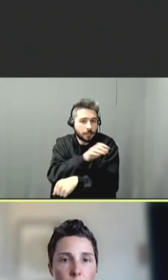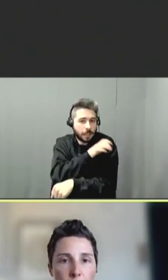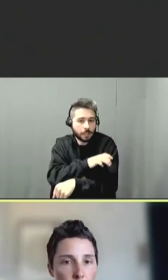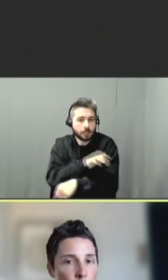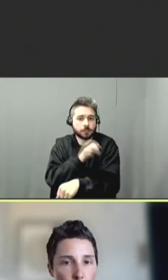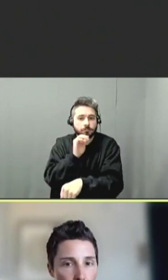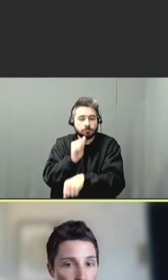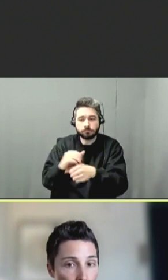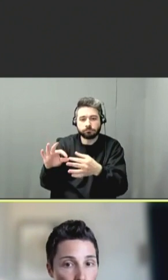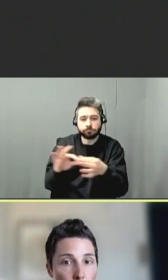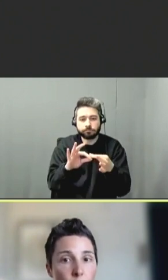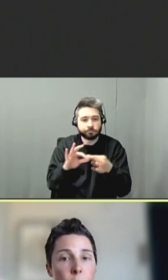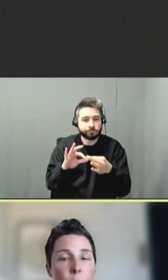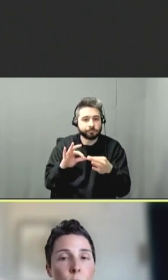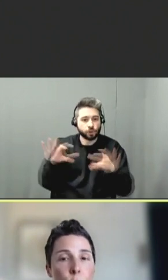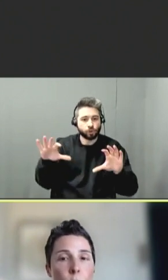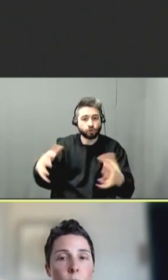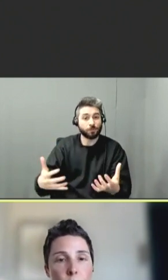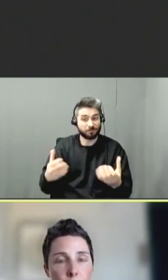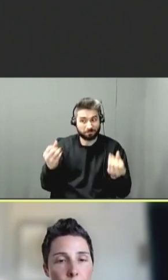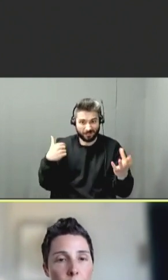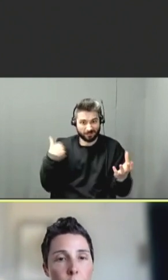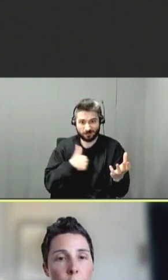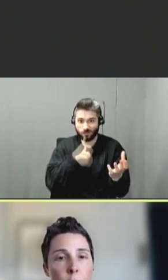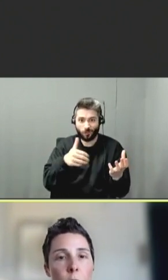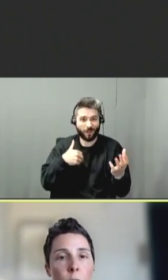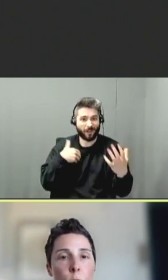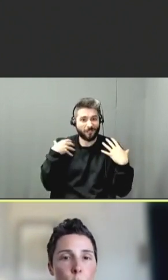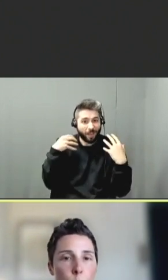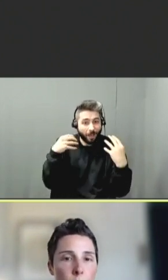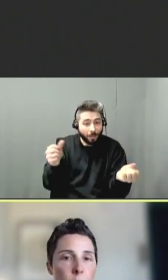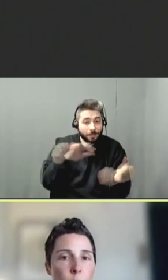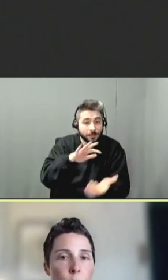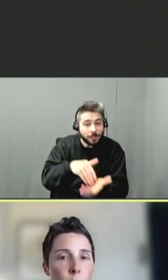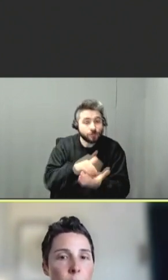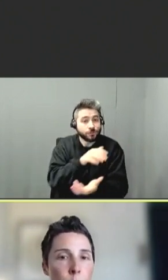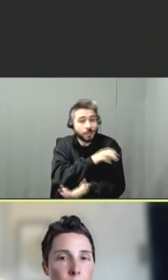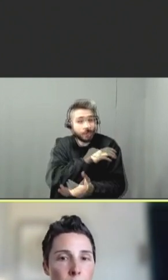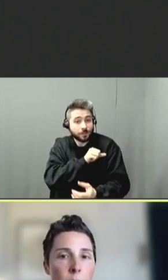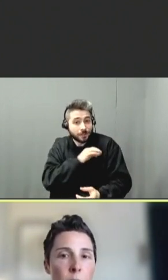many of us without our own health centers of political staff. Responded to community and media